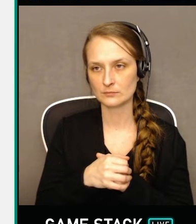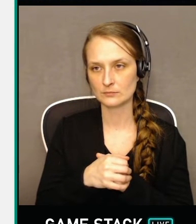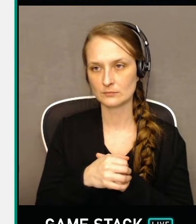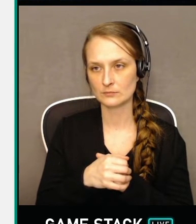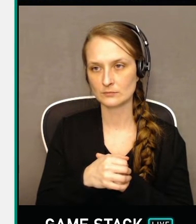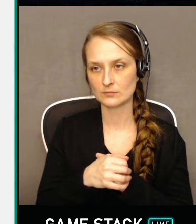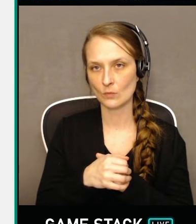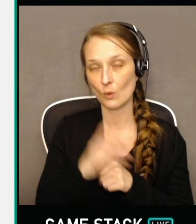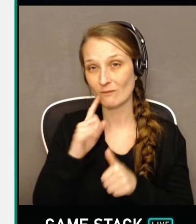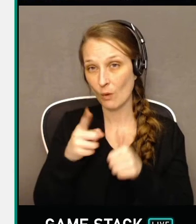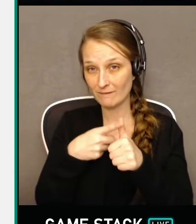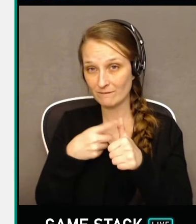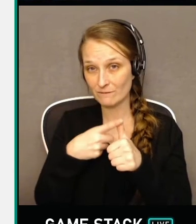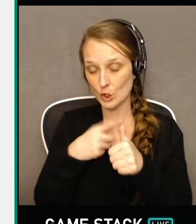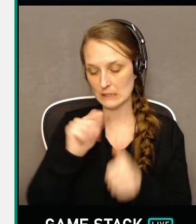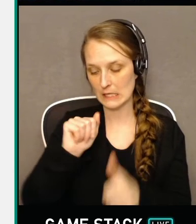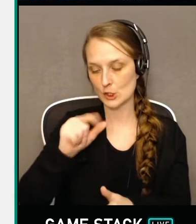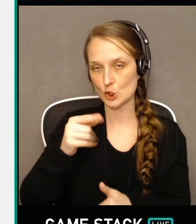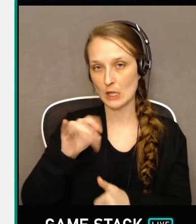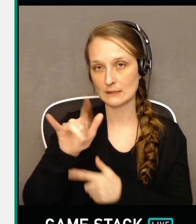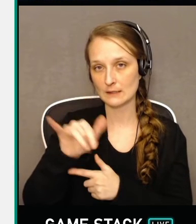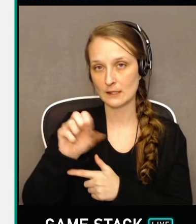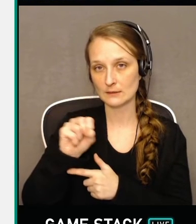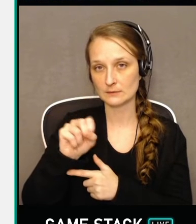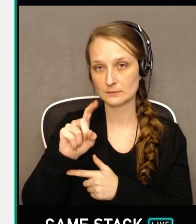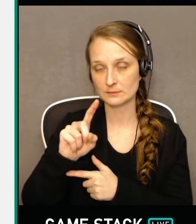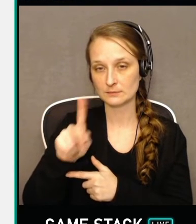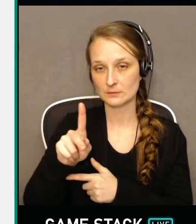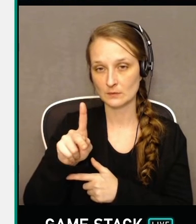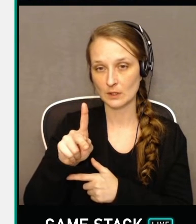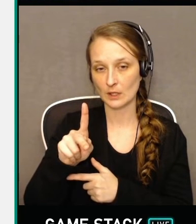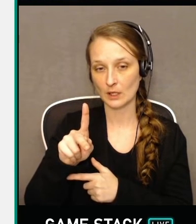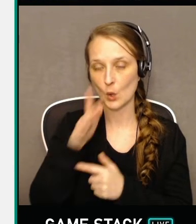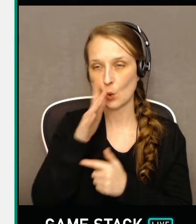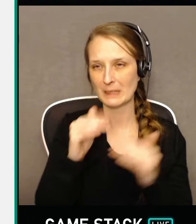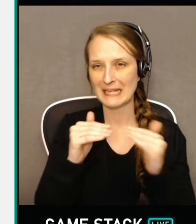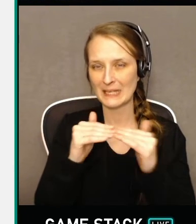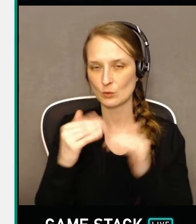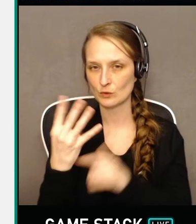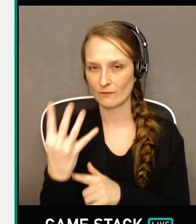For our first Agility SDK D3D12 SDK version will be equal to four. Today